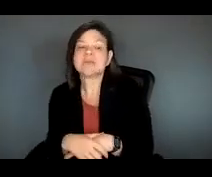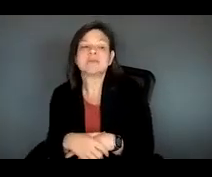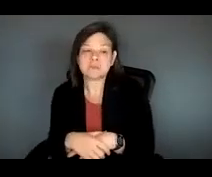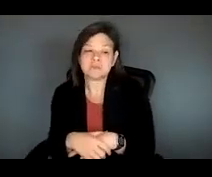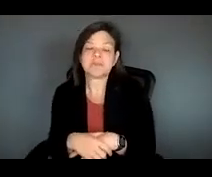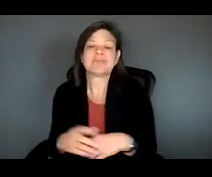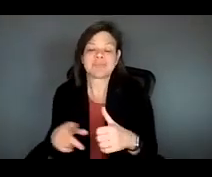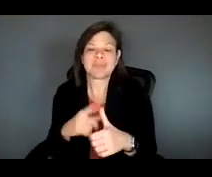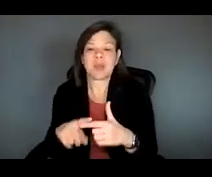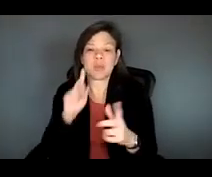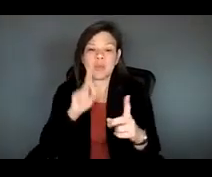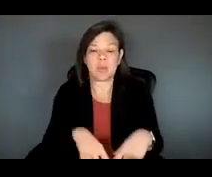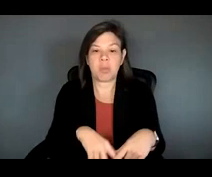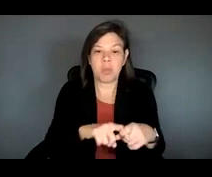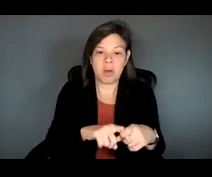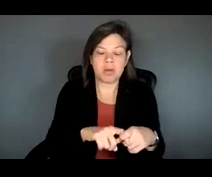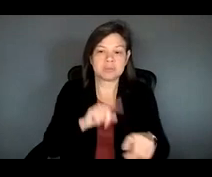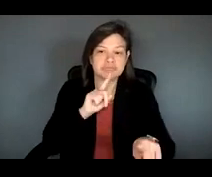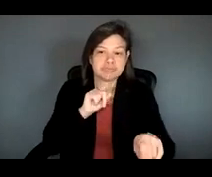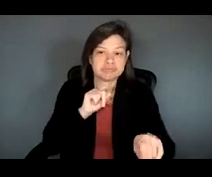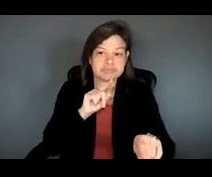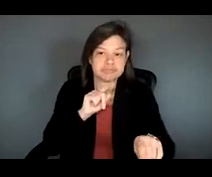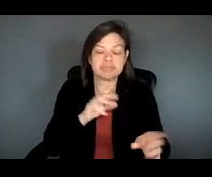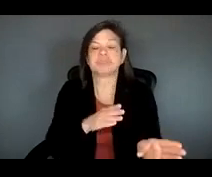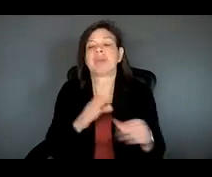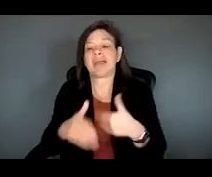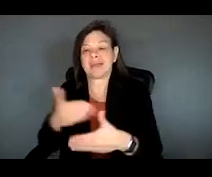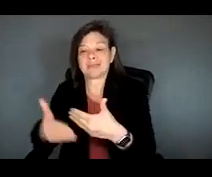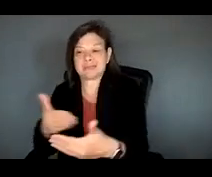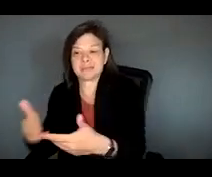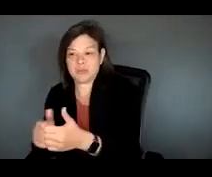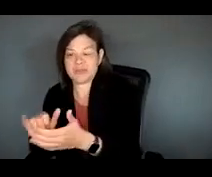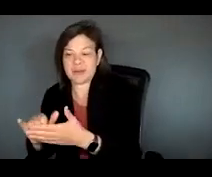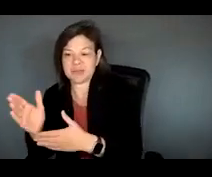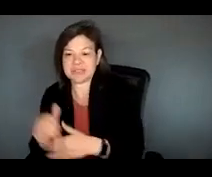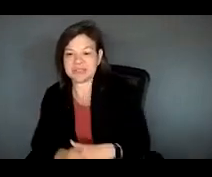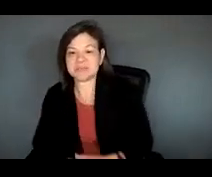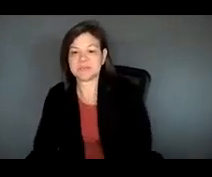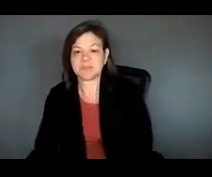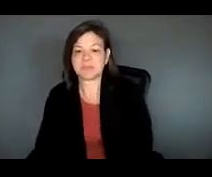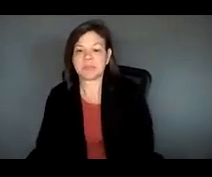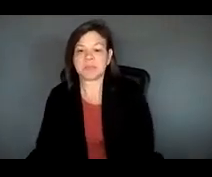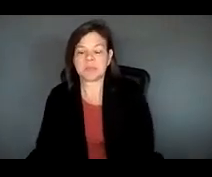we'll pause then and take those questions but are also really hoping to have a good amount of